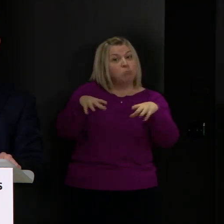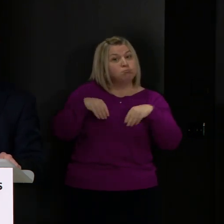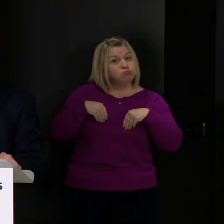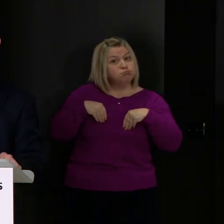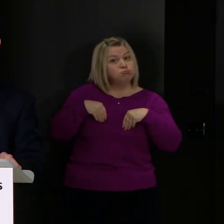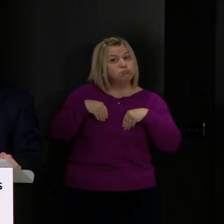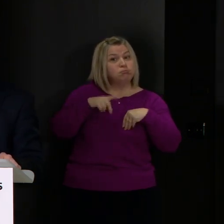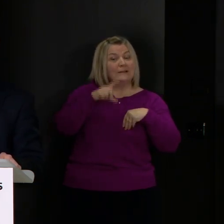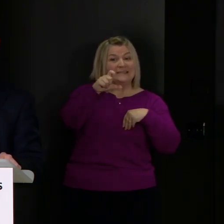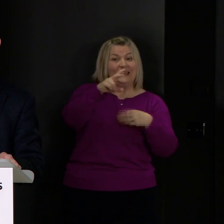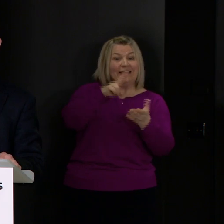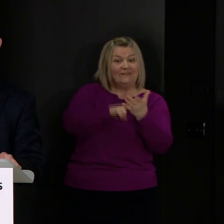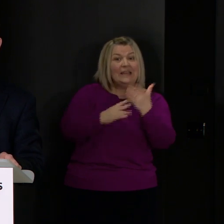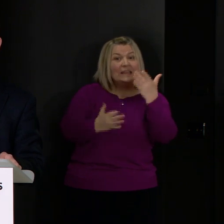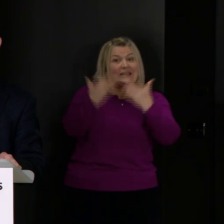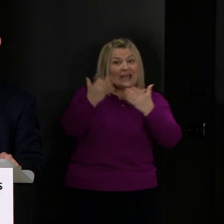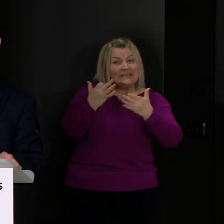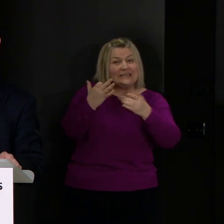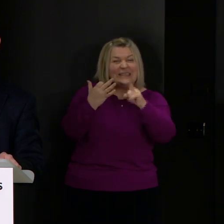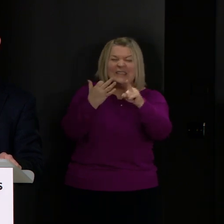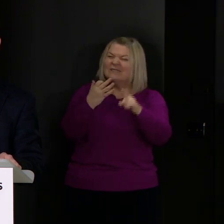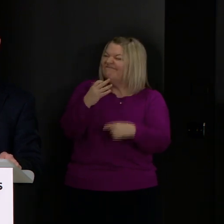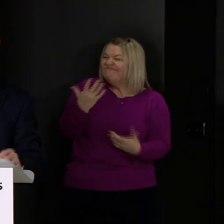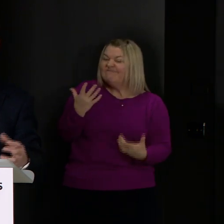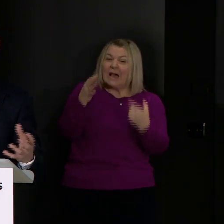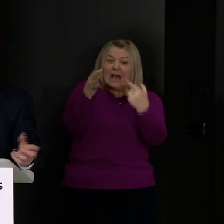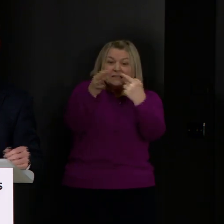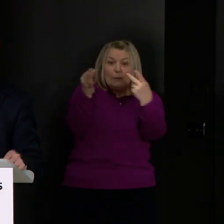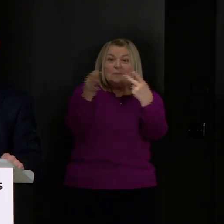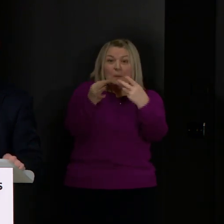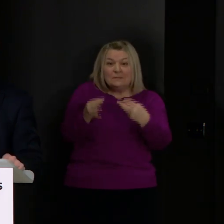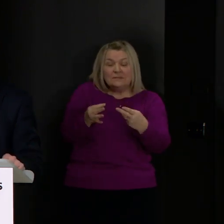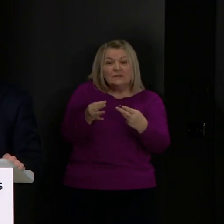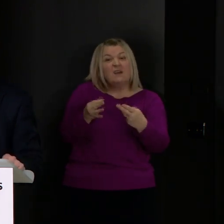I want to emphasise this. Most of you who developed symptoms such as cough or a